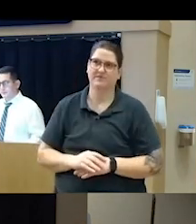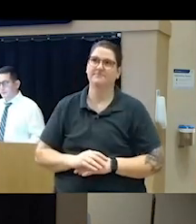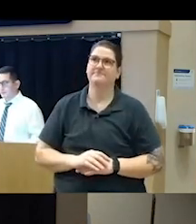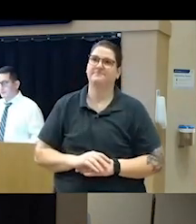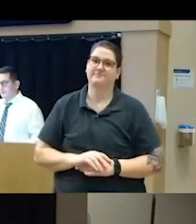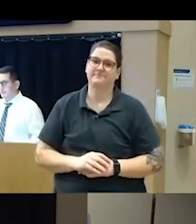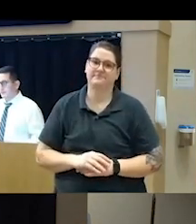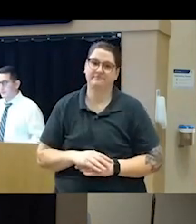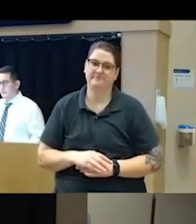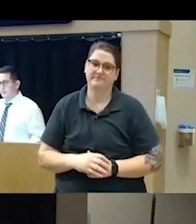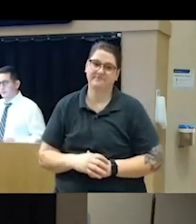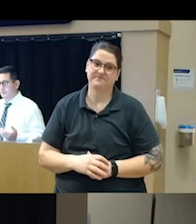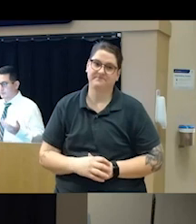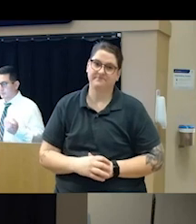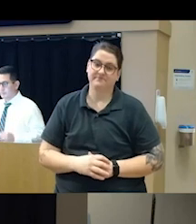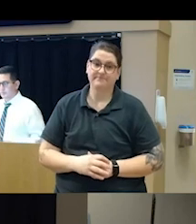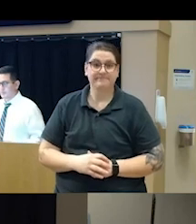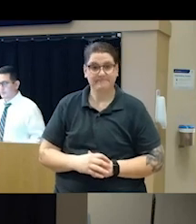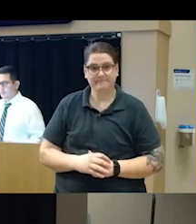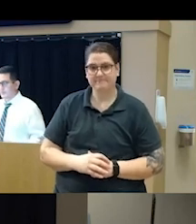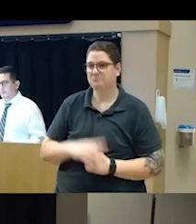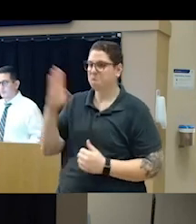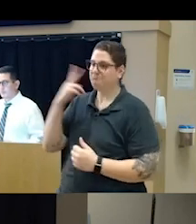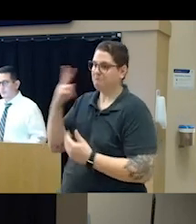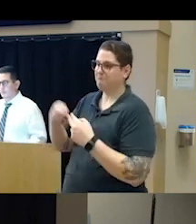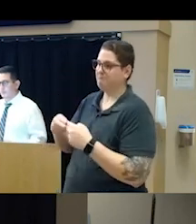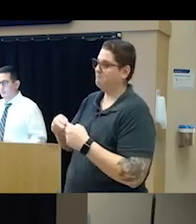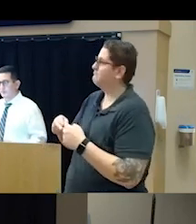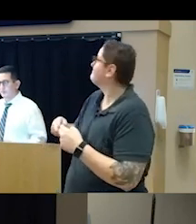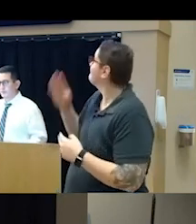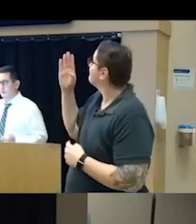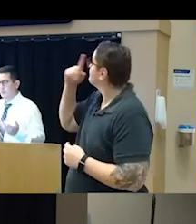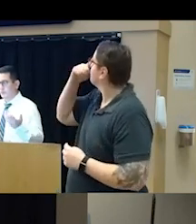see here in this slide it you know just the the title here as well here's some